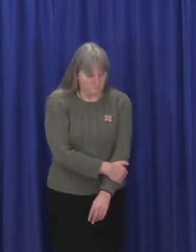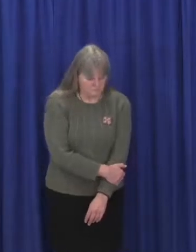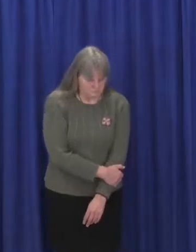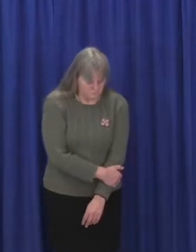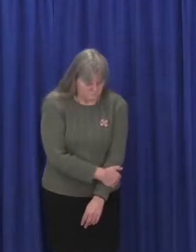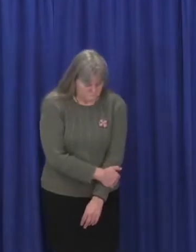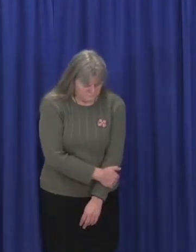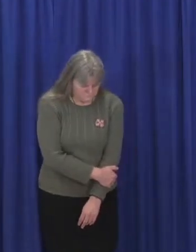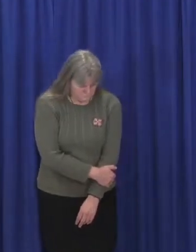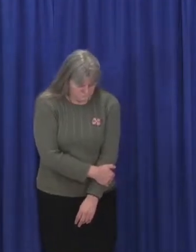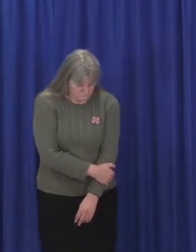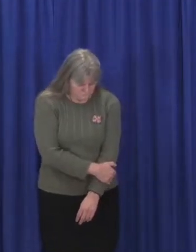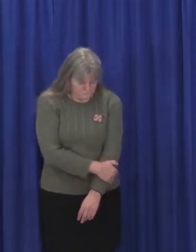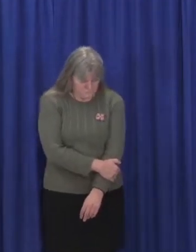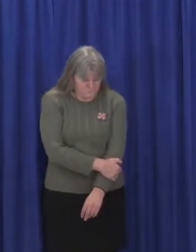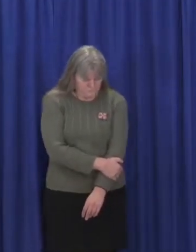[Speaking French]